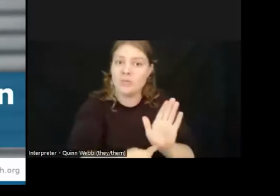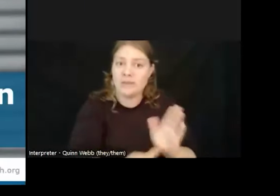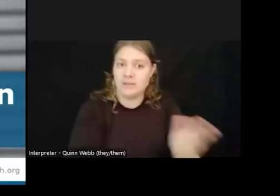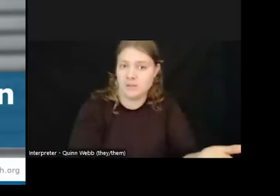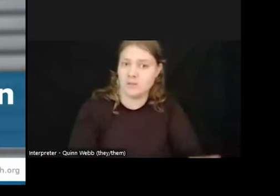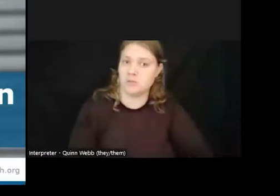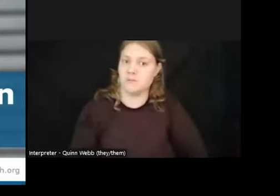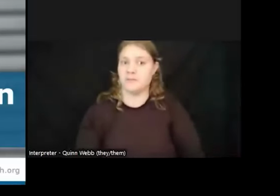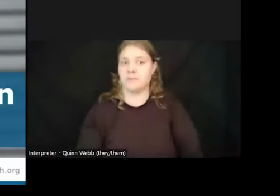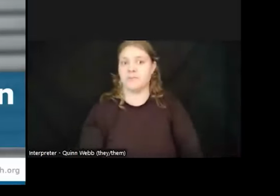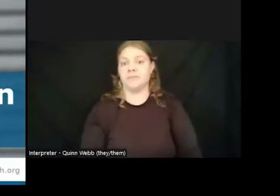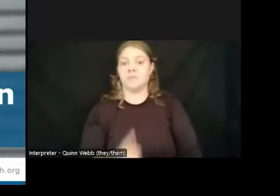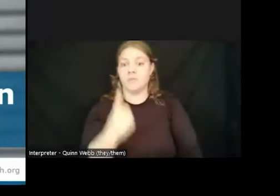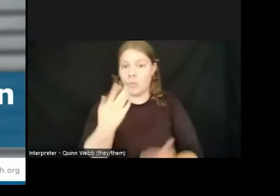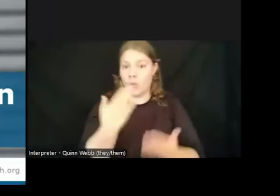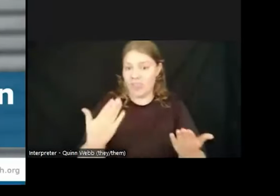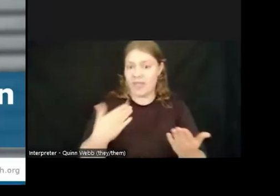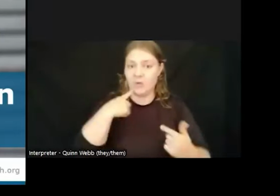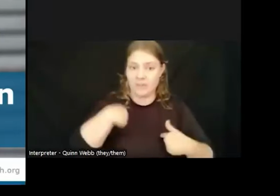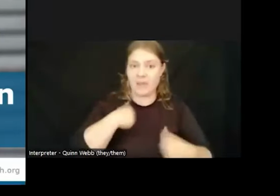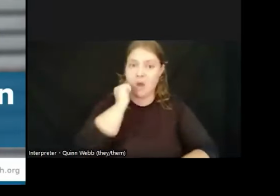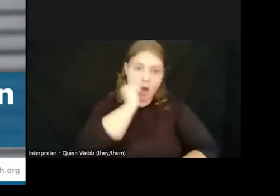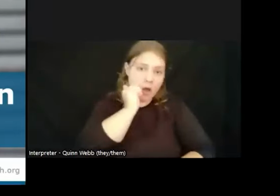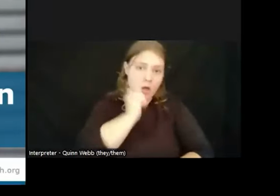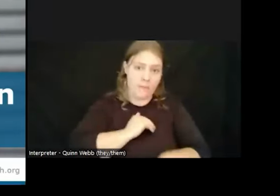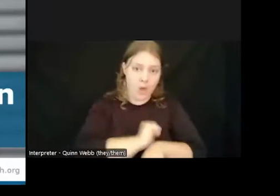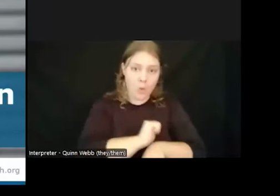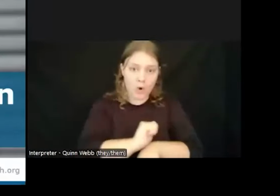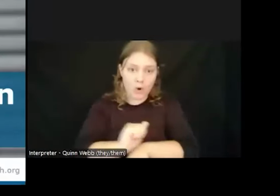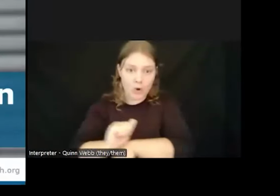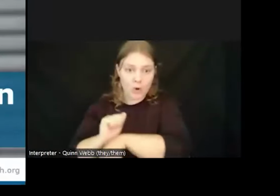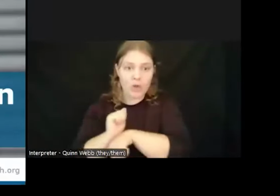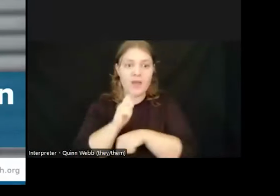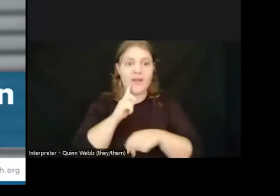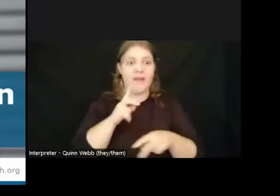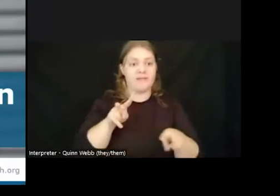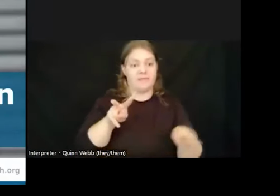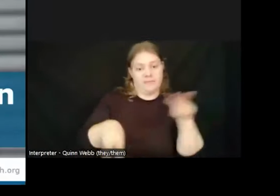for me and the work that I do day in and day out is I take a look at the board I take a look at